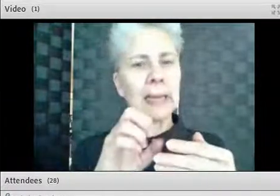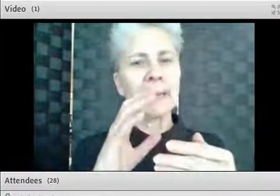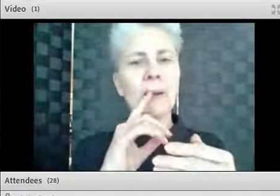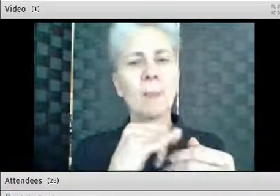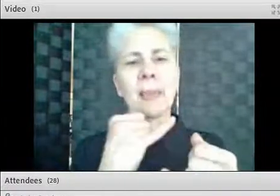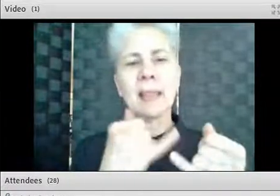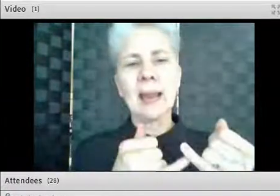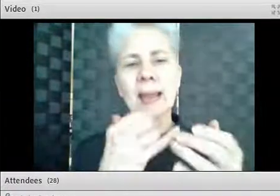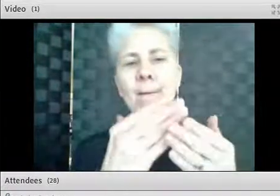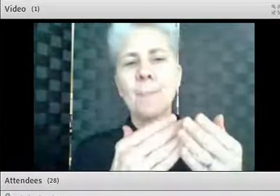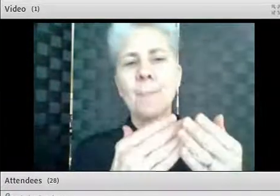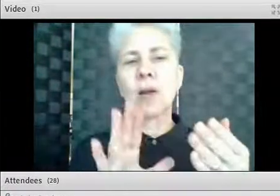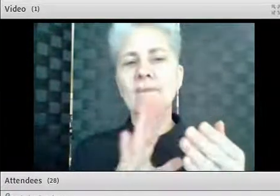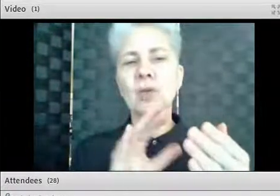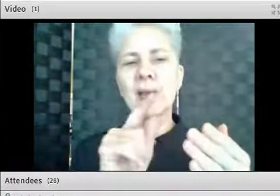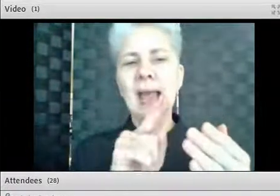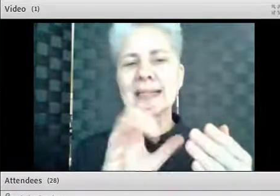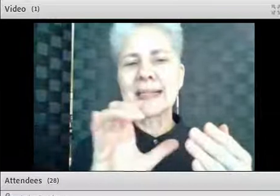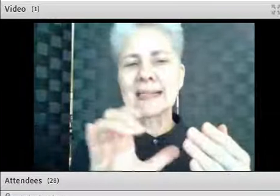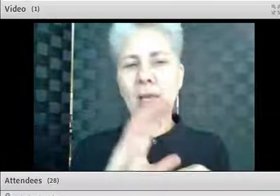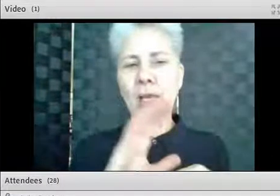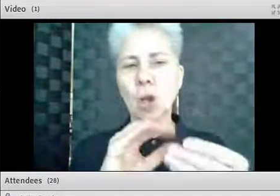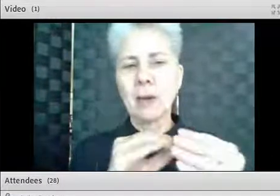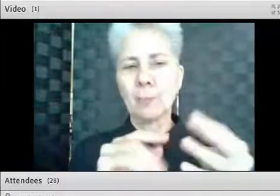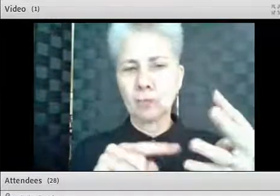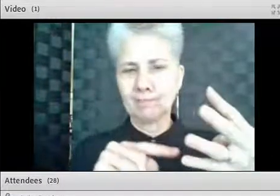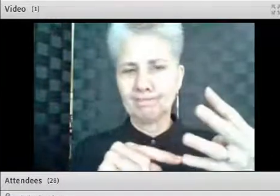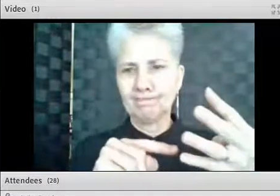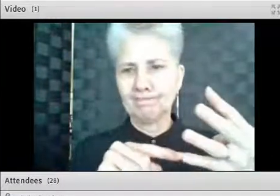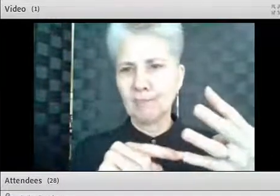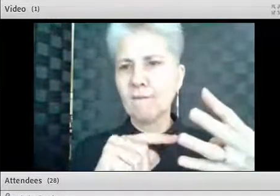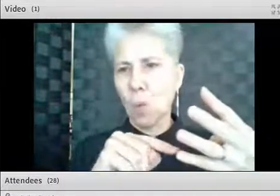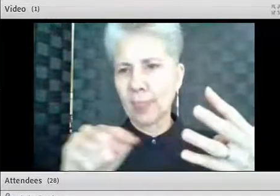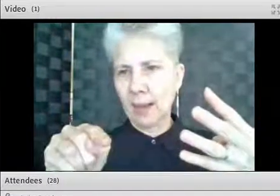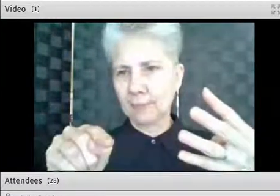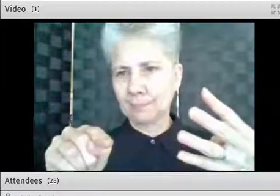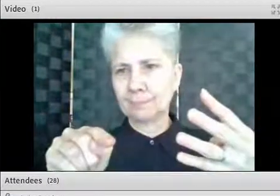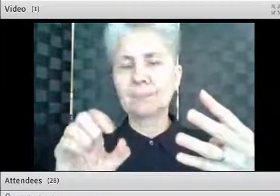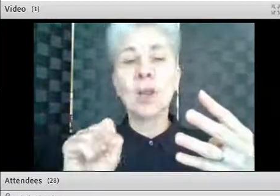LCC call number, typically, okay? So like I said, in most cases